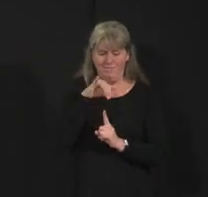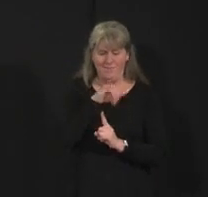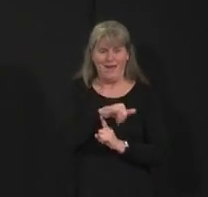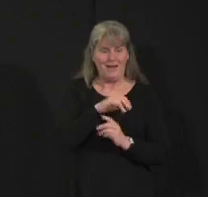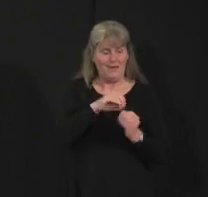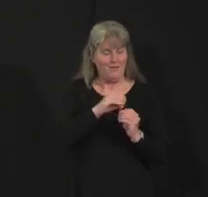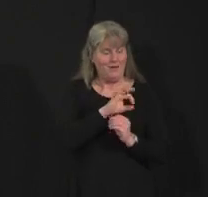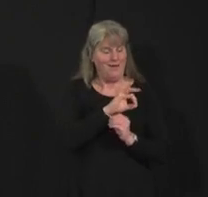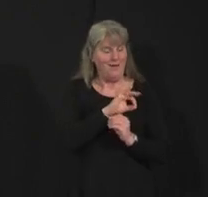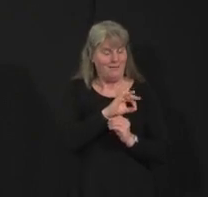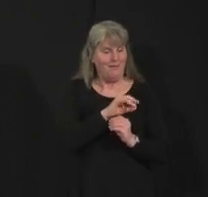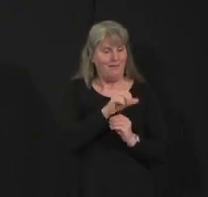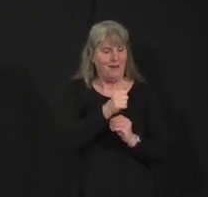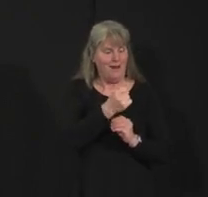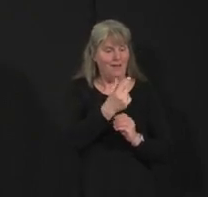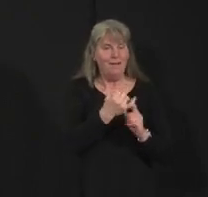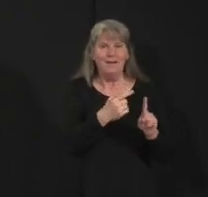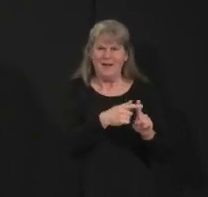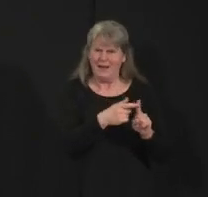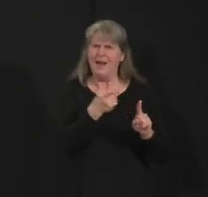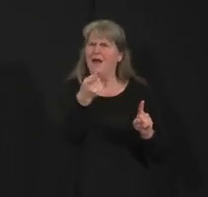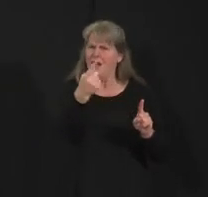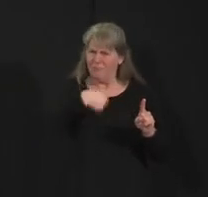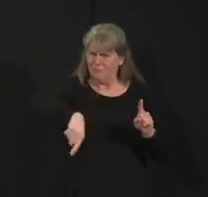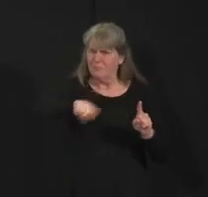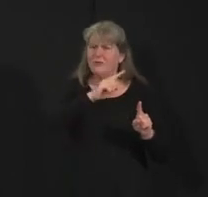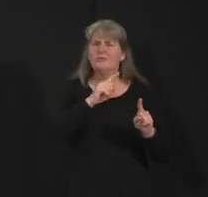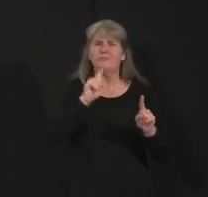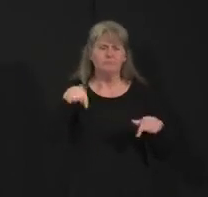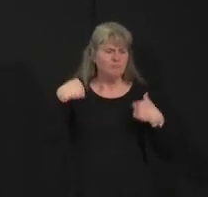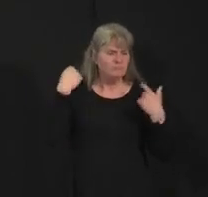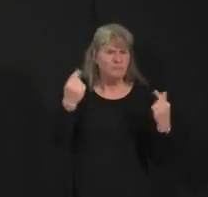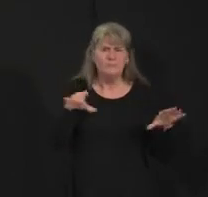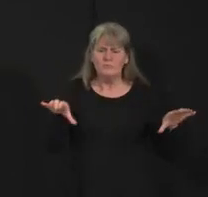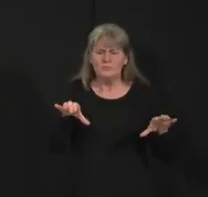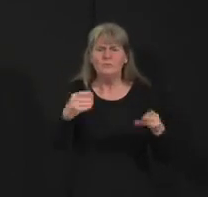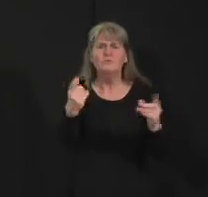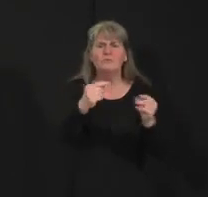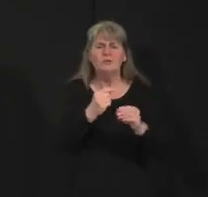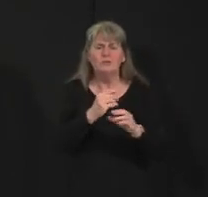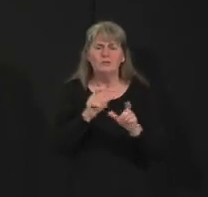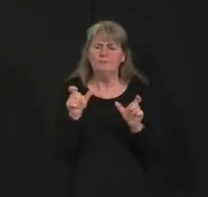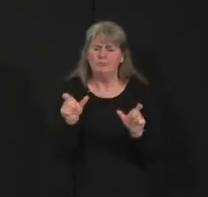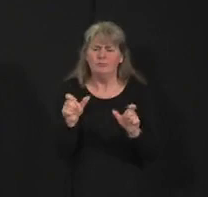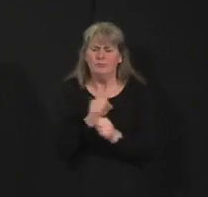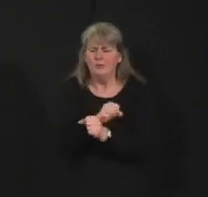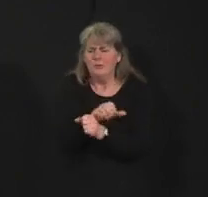to observe all the measures that we have been rehearsing over the last few weeks. We are still less than a month